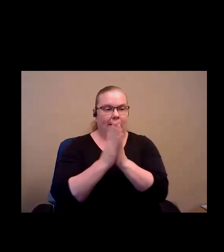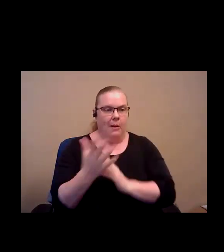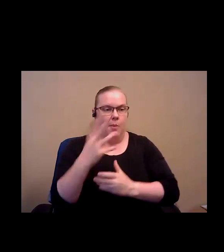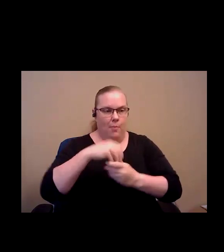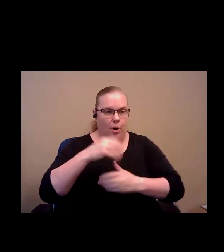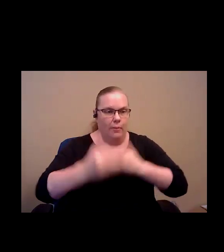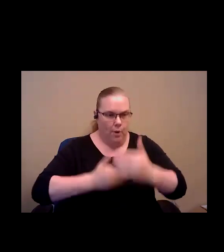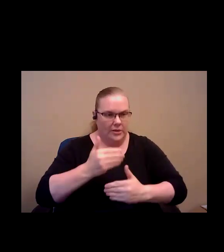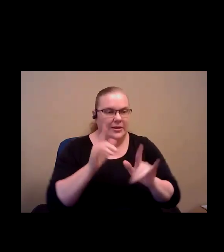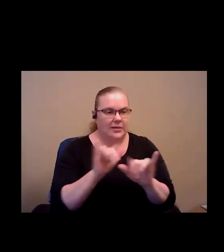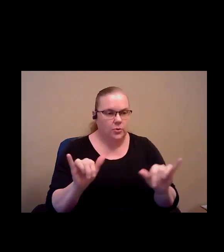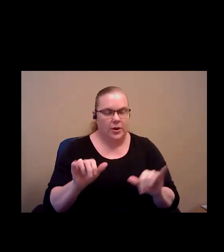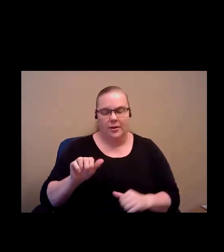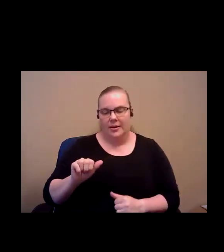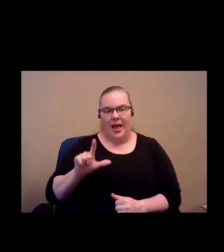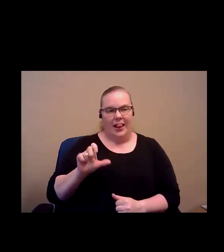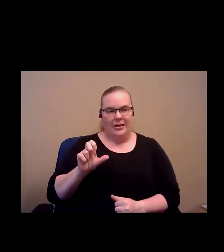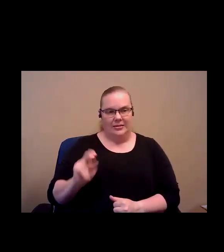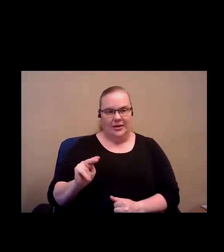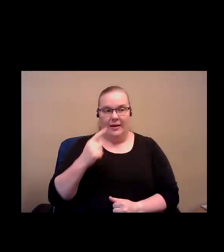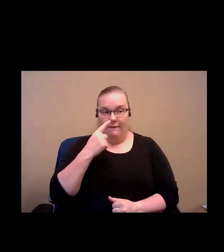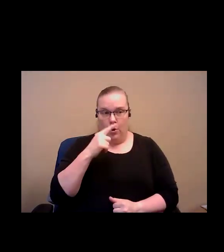Alison Barkoff, ACL: April, this is Alison, and if I could just add.